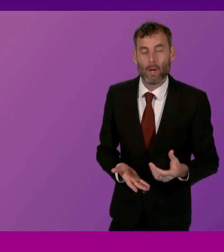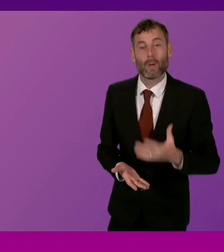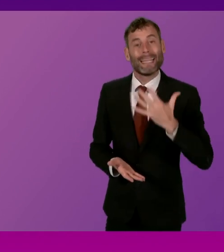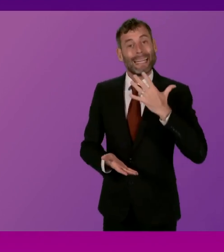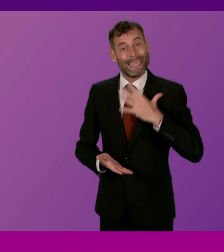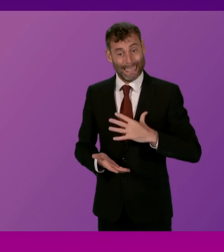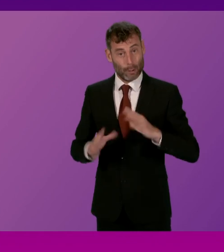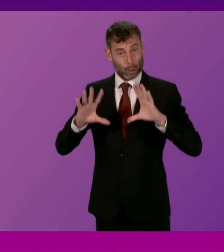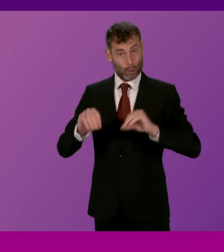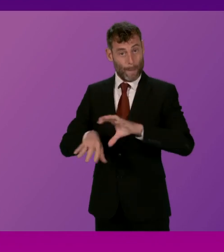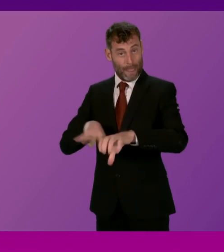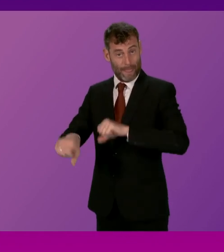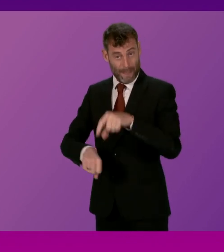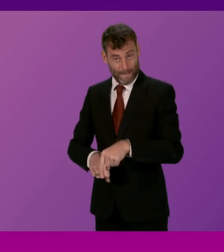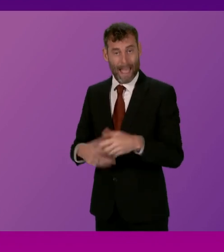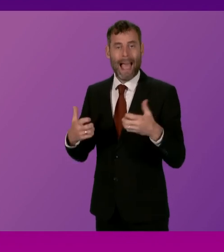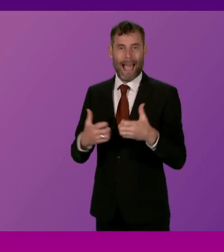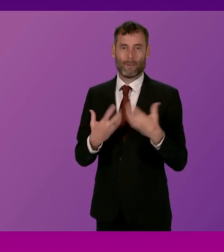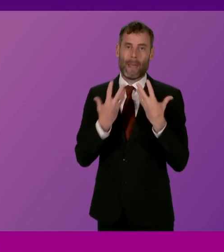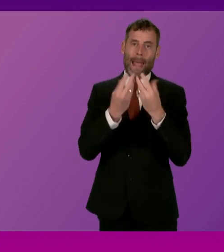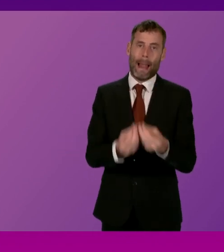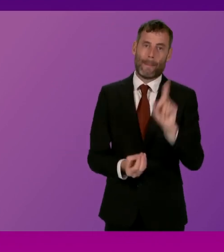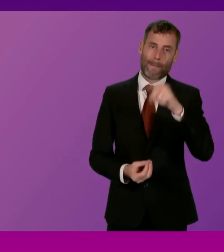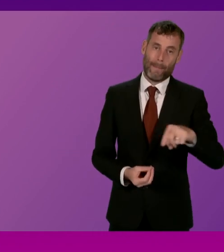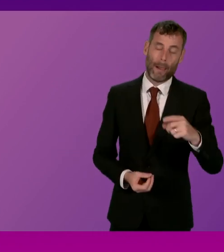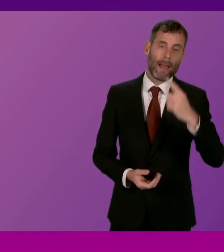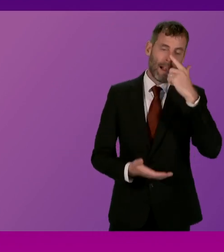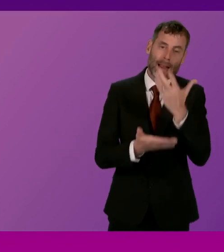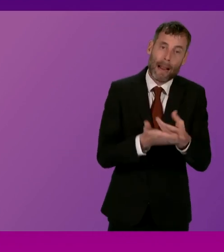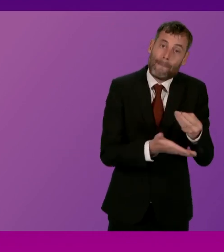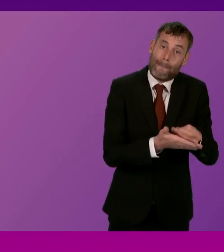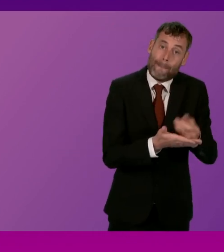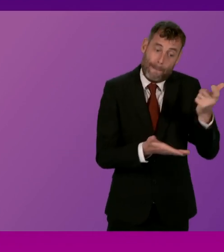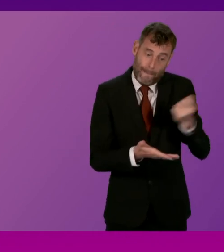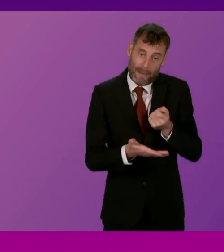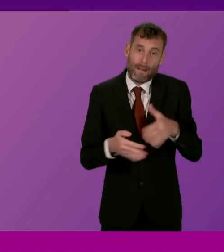in a dignified way so that poverty and resorting to crime do not become a mainstream means